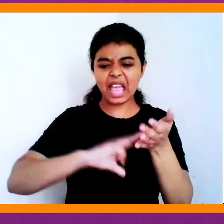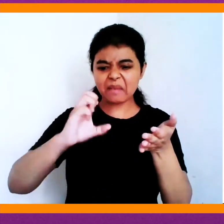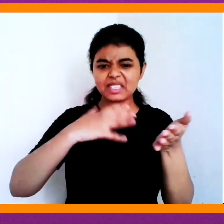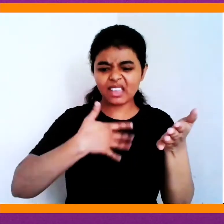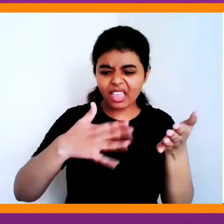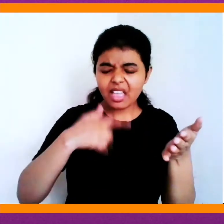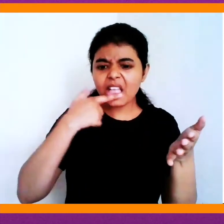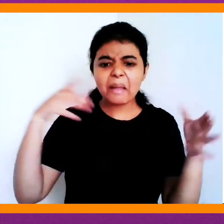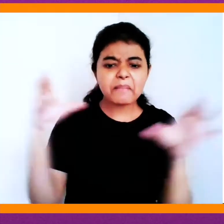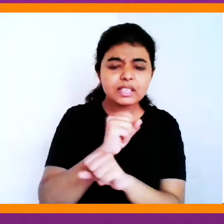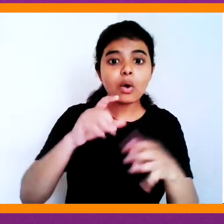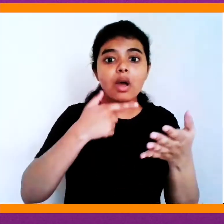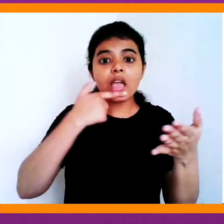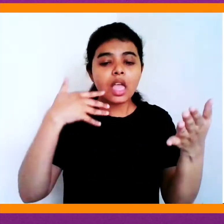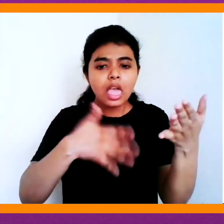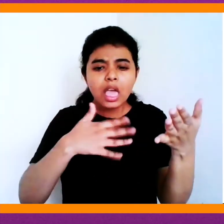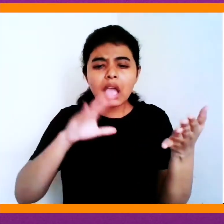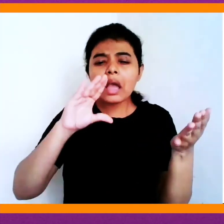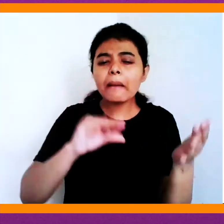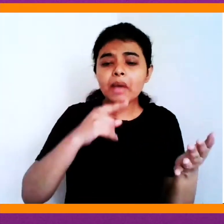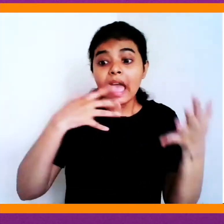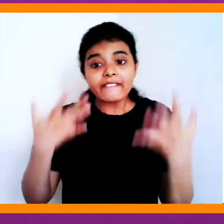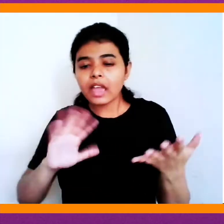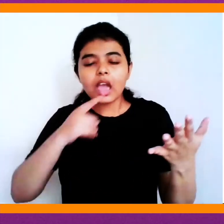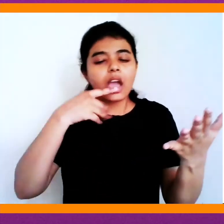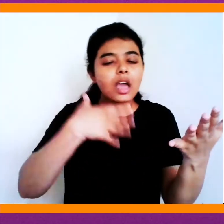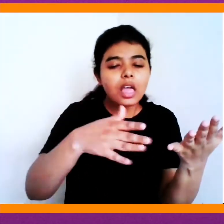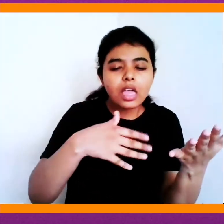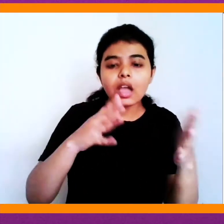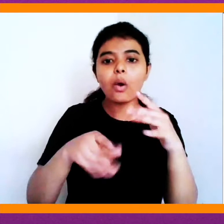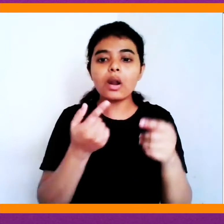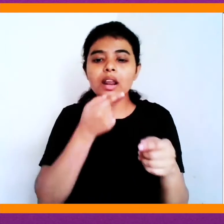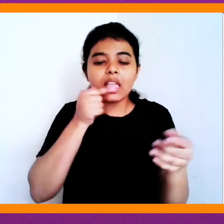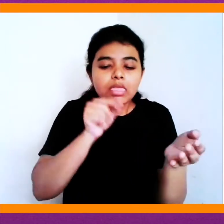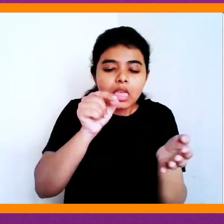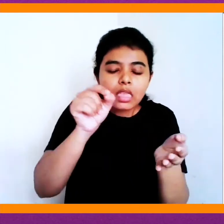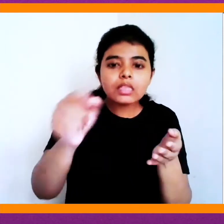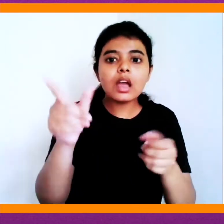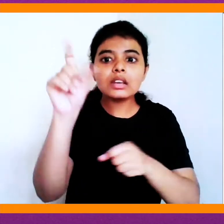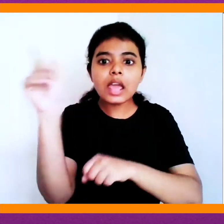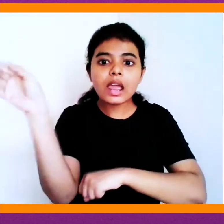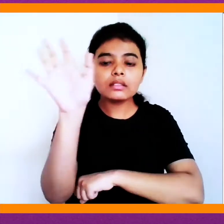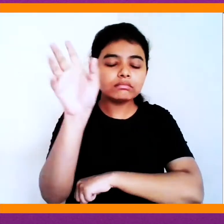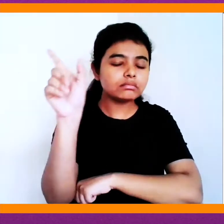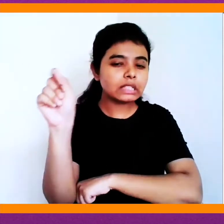bleeding so sometimes spotting continuously for maybe 10 15 days along with that she often has